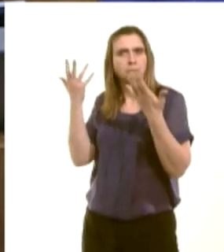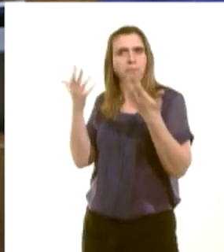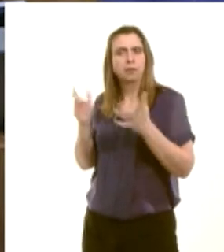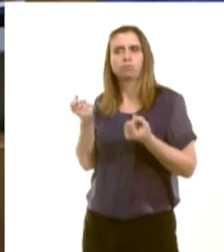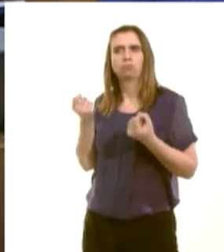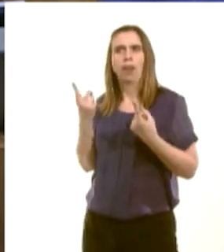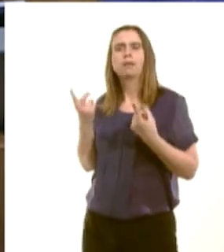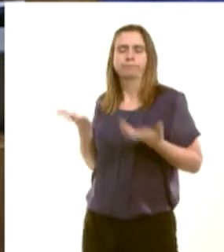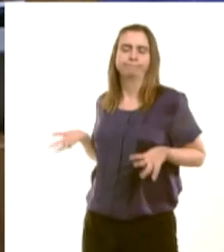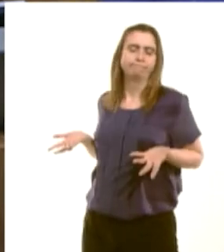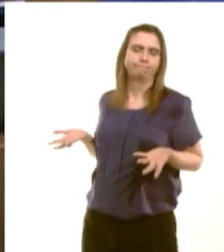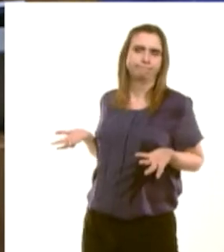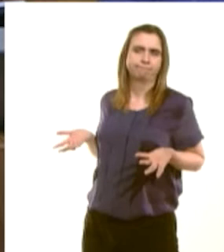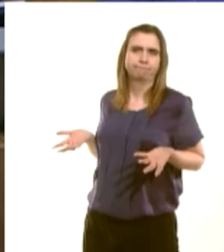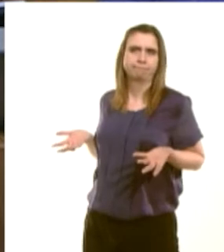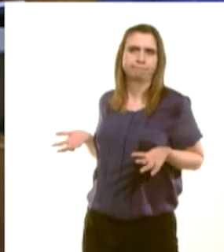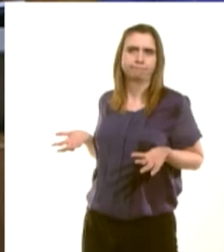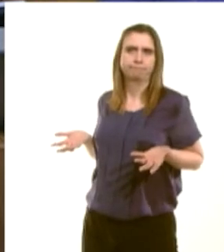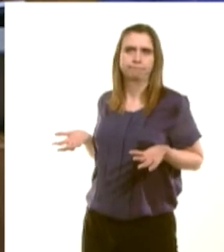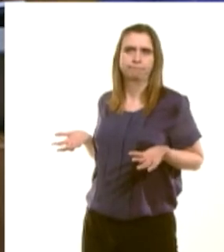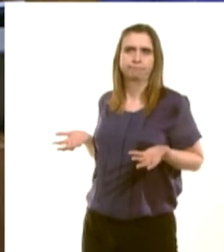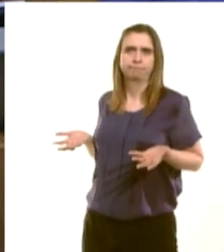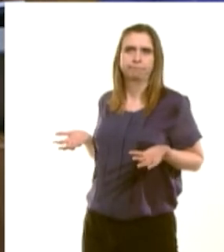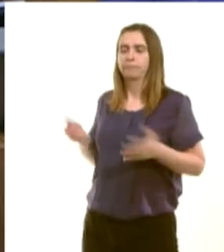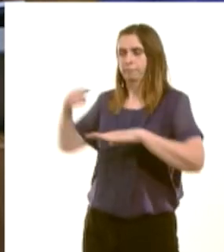that is something that was, to an extent, the case before, but it will be important,